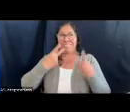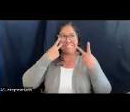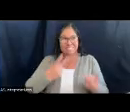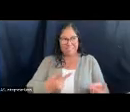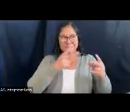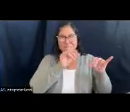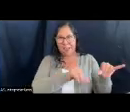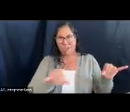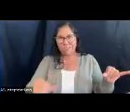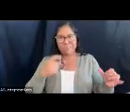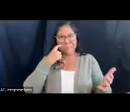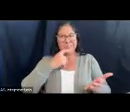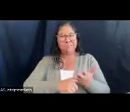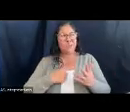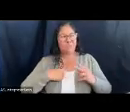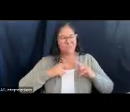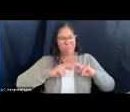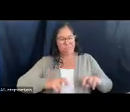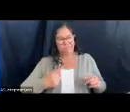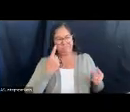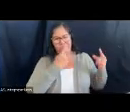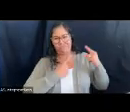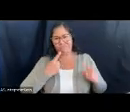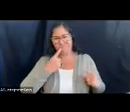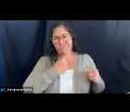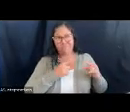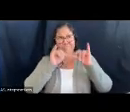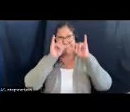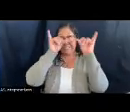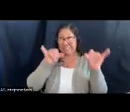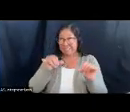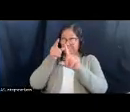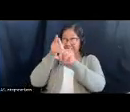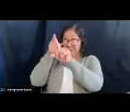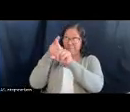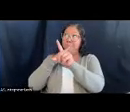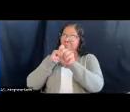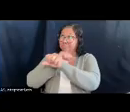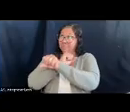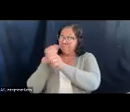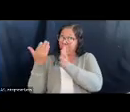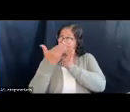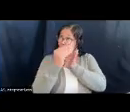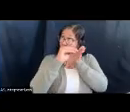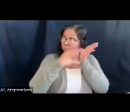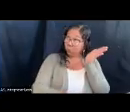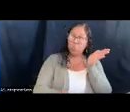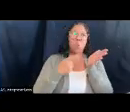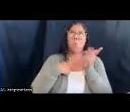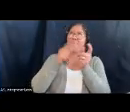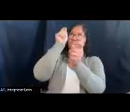we must ask ourselves. Are the systems truly serving our students or do we need to change?